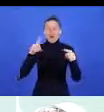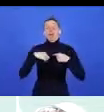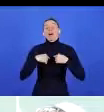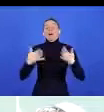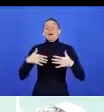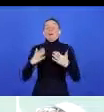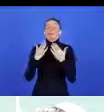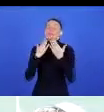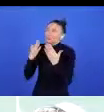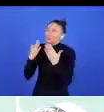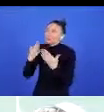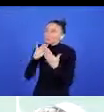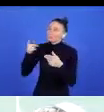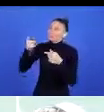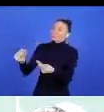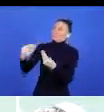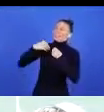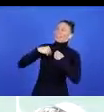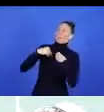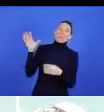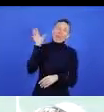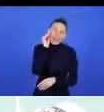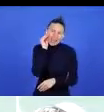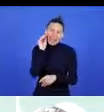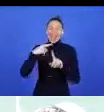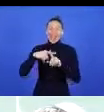story to tell. I'll have you know that I'm